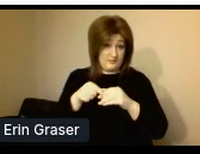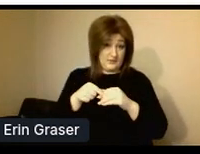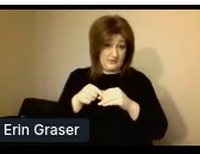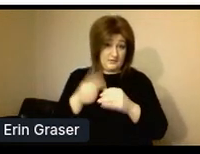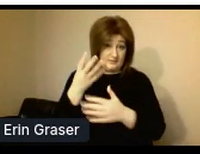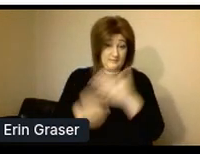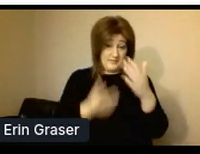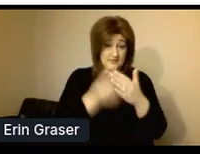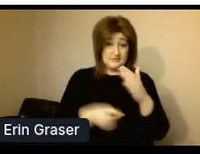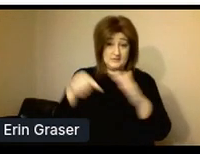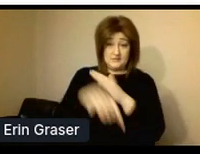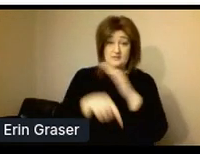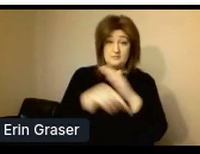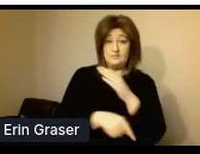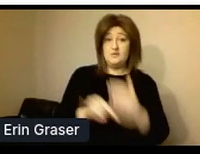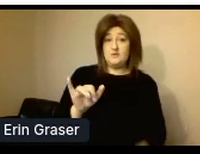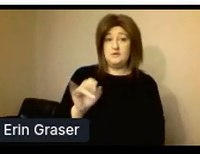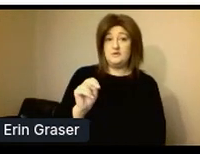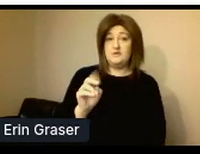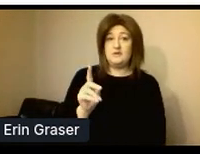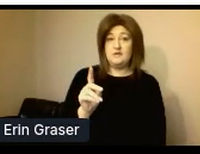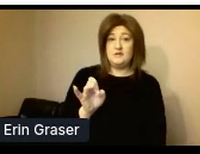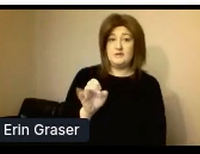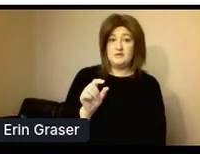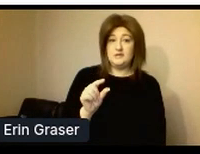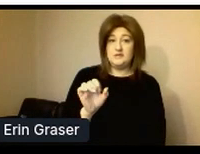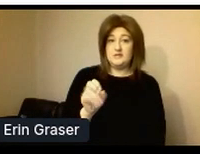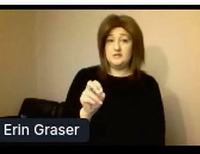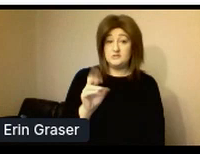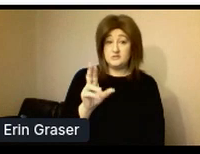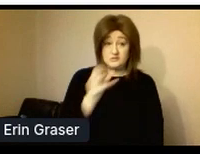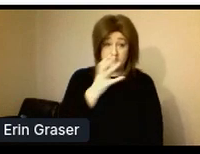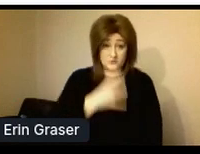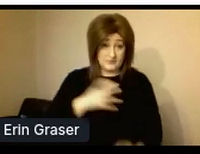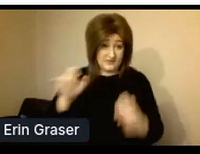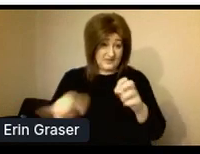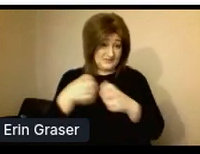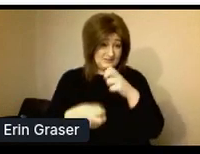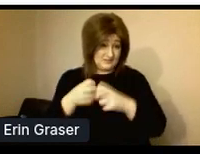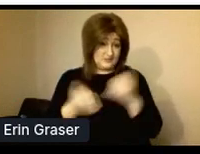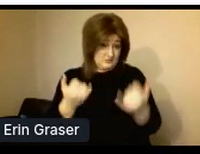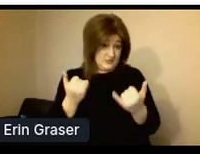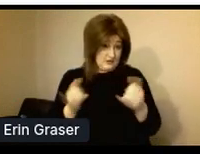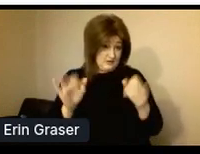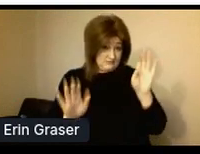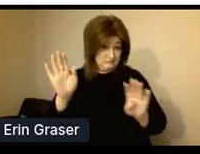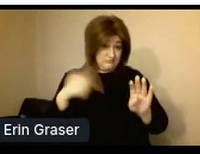Indigenous women issue that is happening right now, that has been happening?